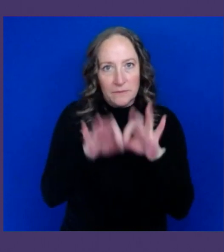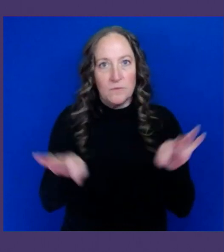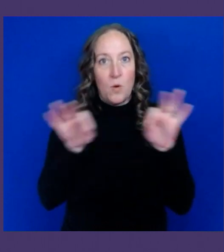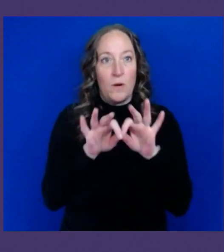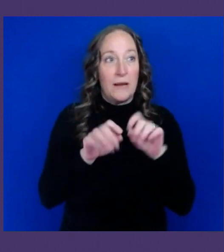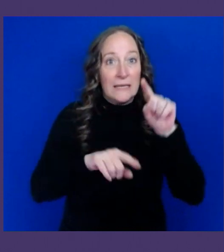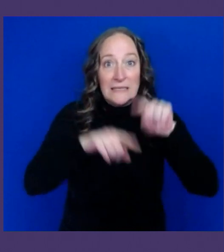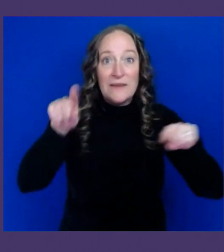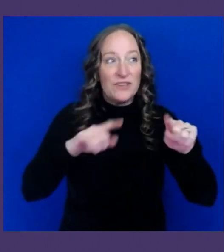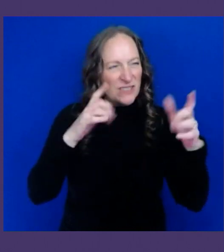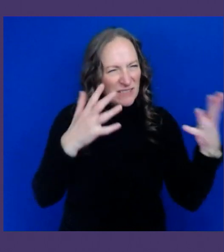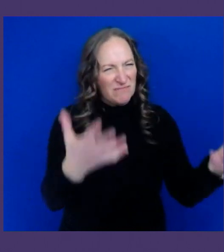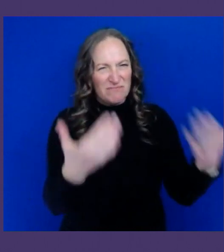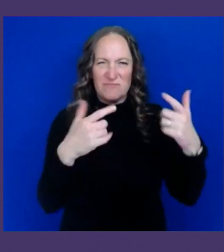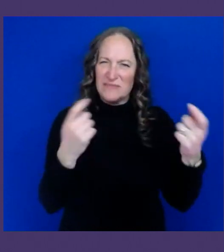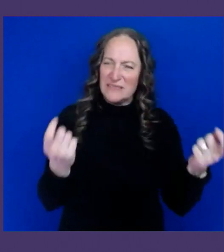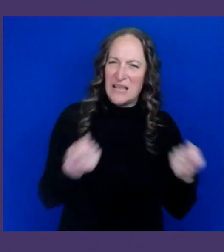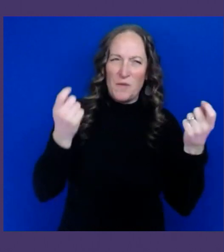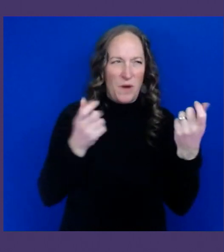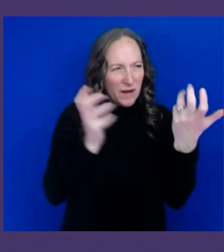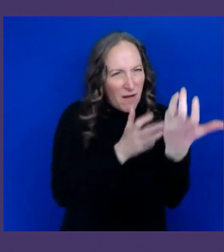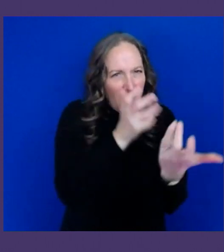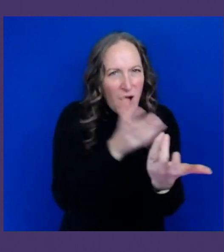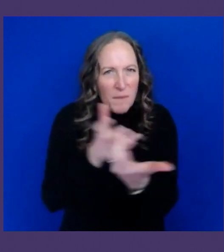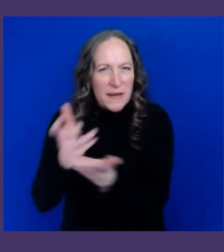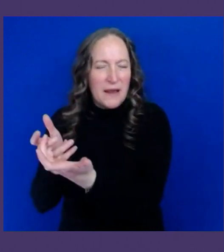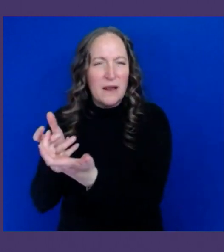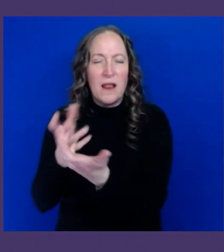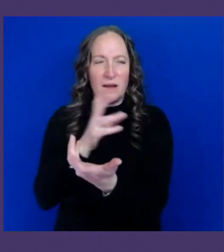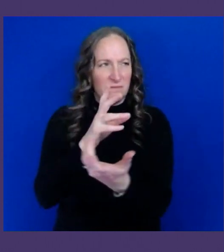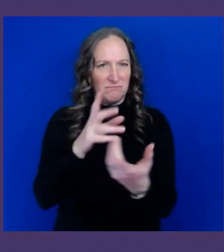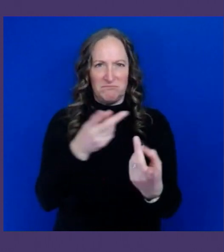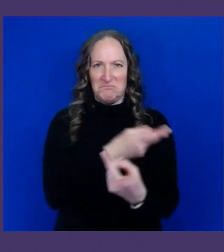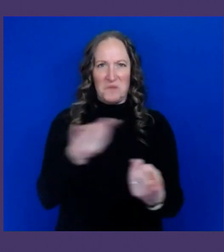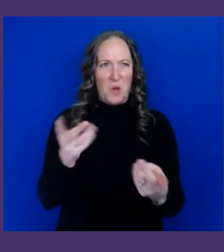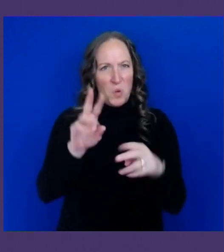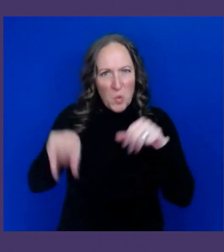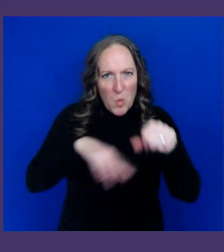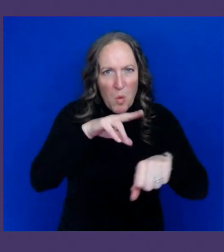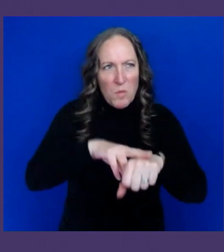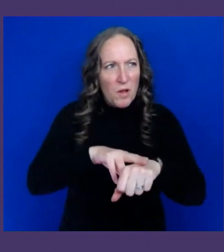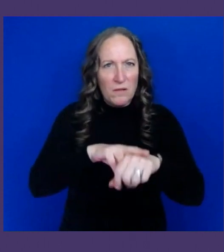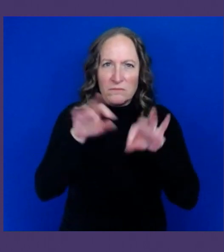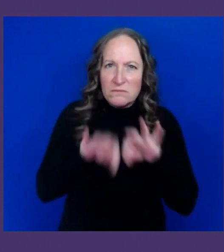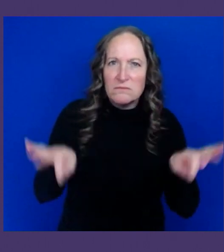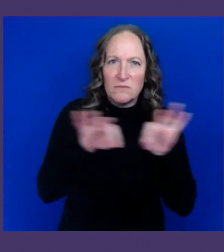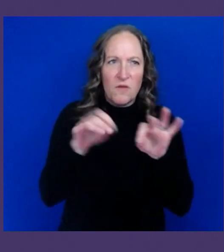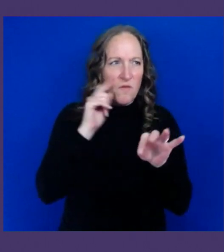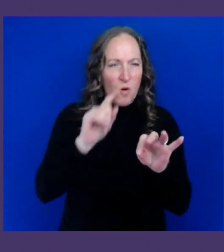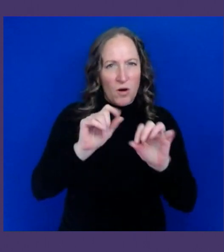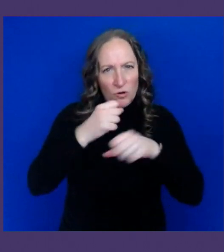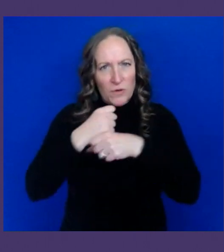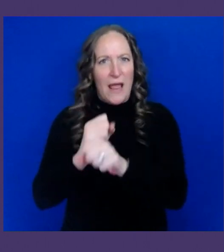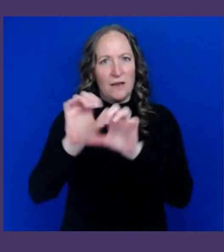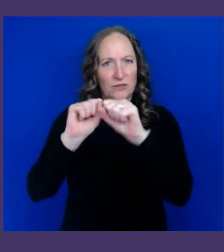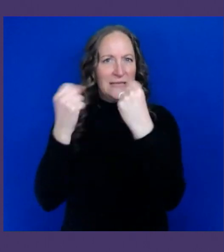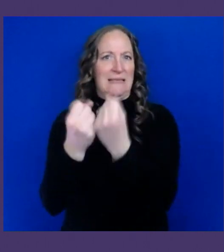accommodated and viewed as normal and necessary to create an inclusive society. It's about changing hearts and minds,